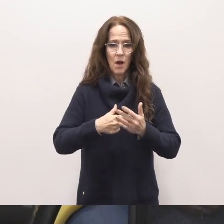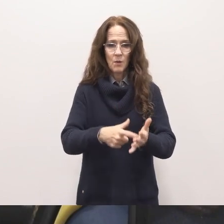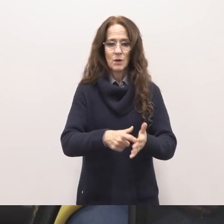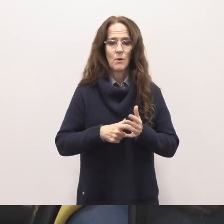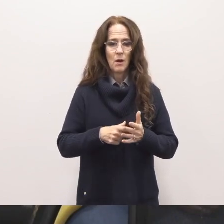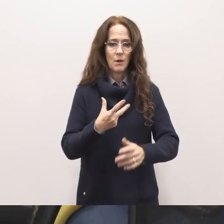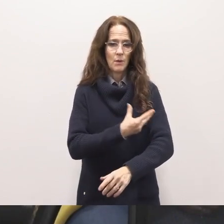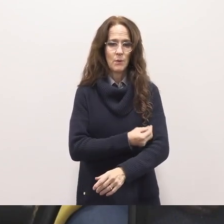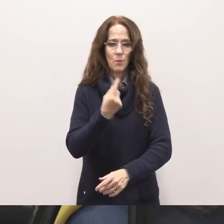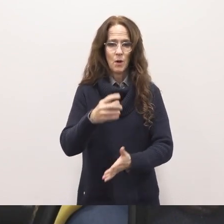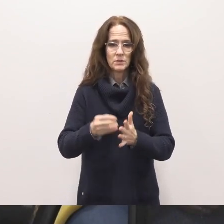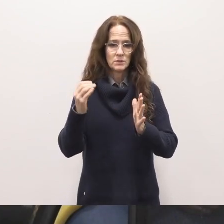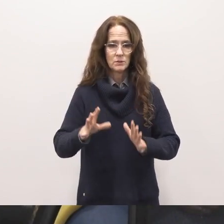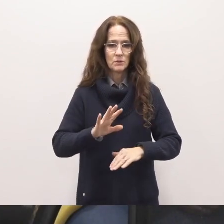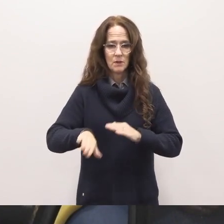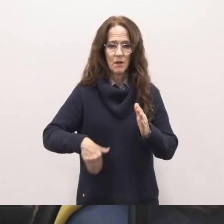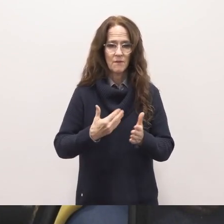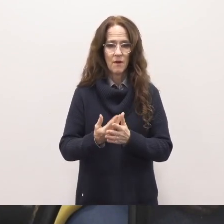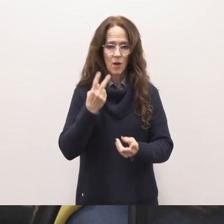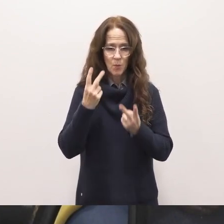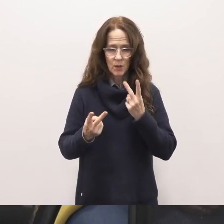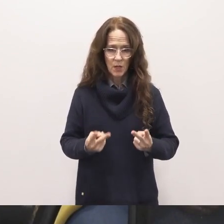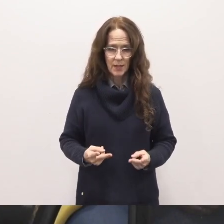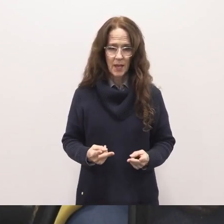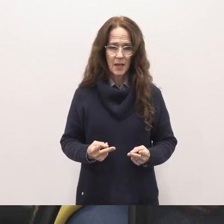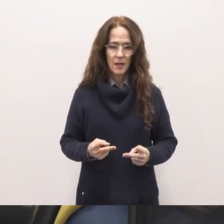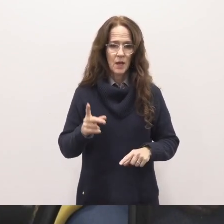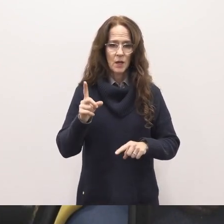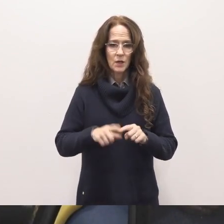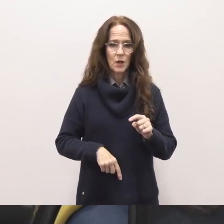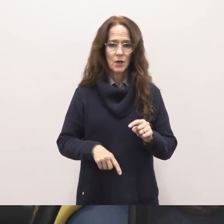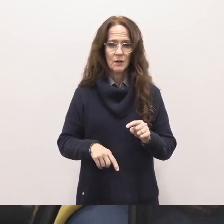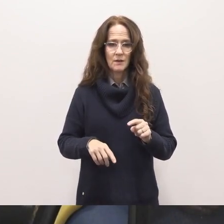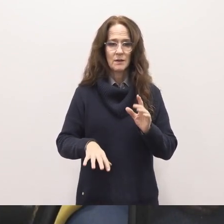We had one student out of all the ones that we looked at that they couldn't, district couldn't find the records